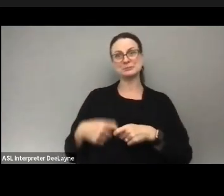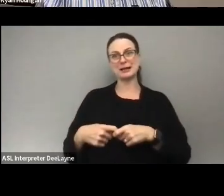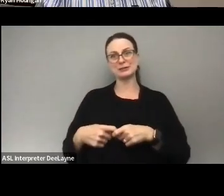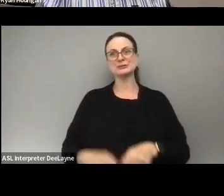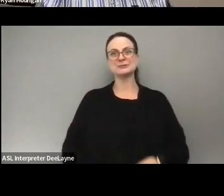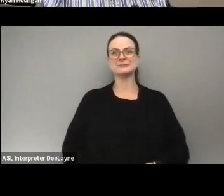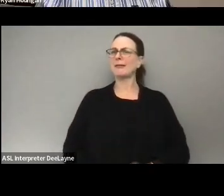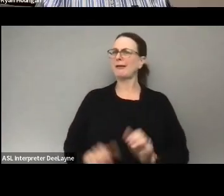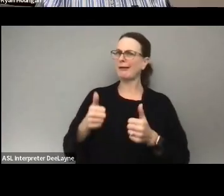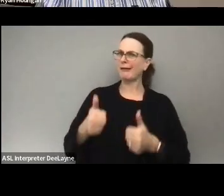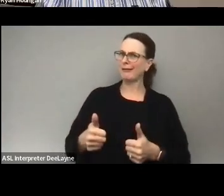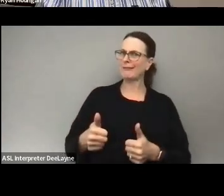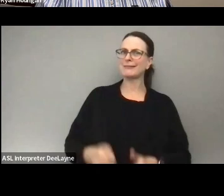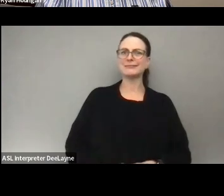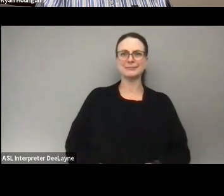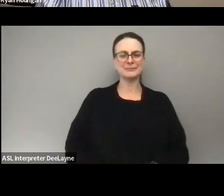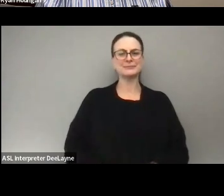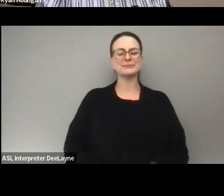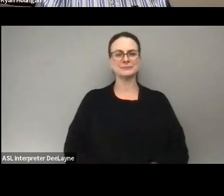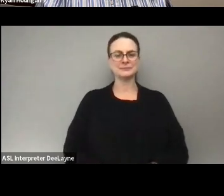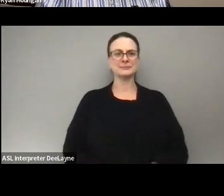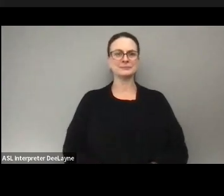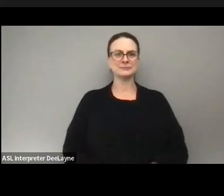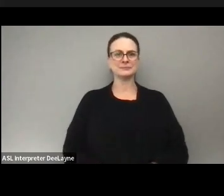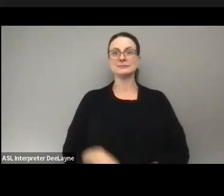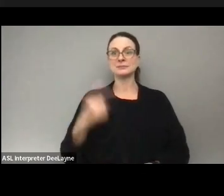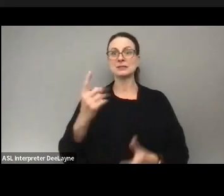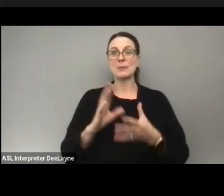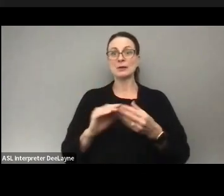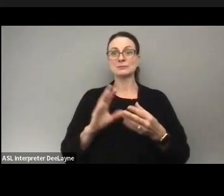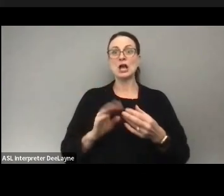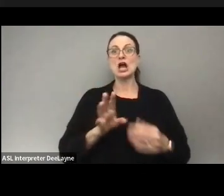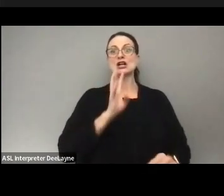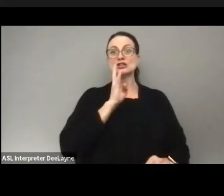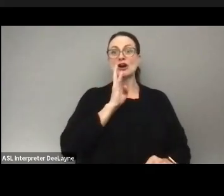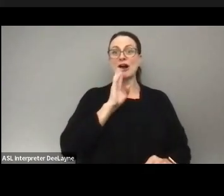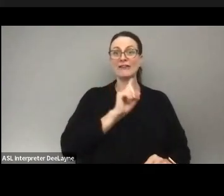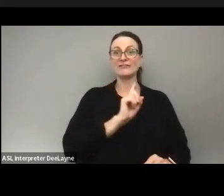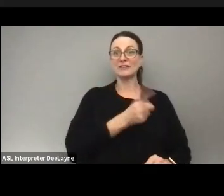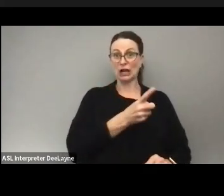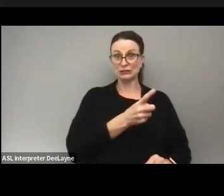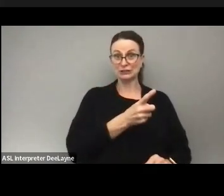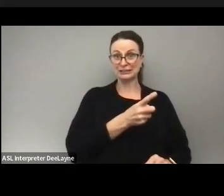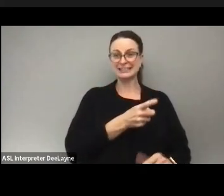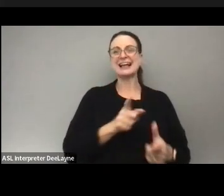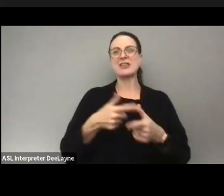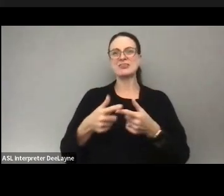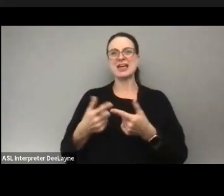Excellent, excellent. Someone mentioned we talk first and then get up and try physically.